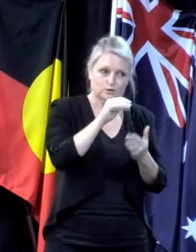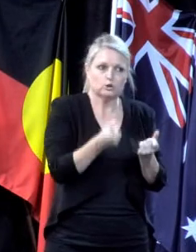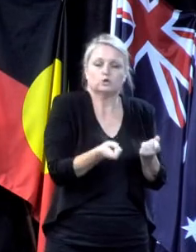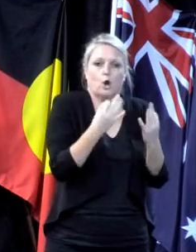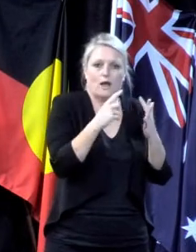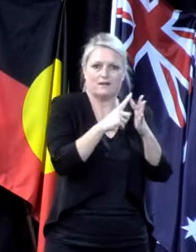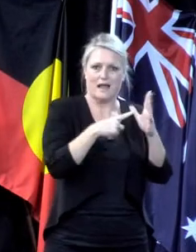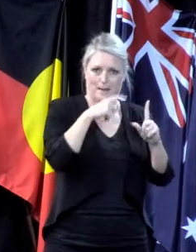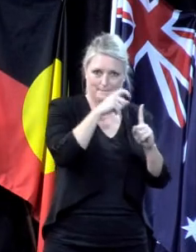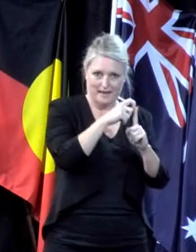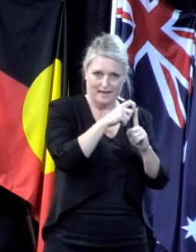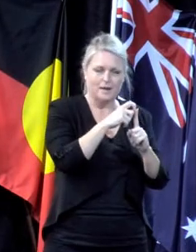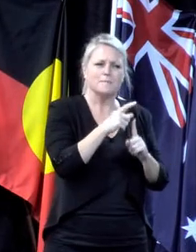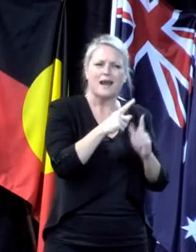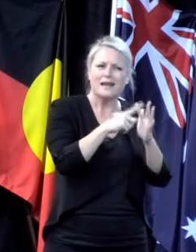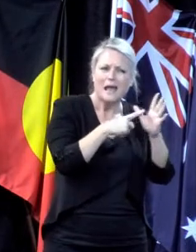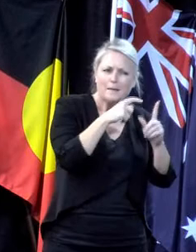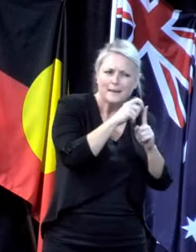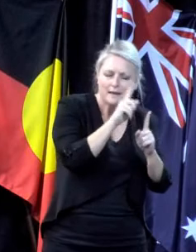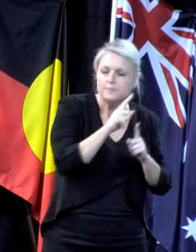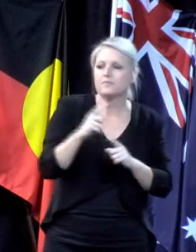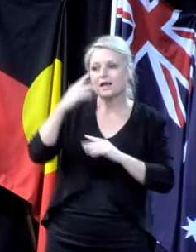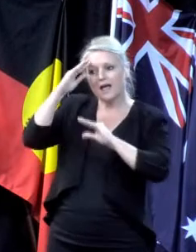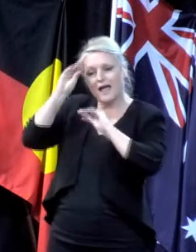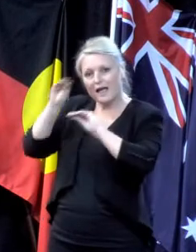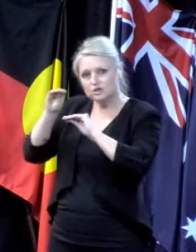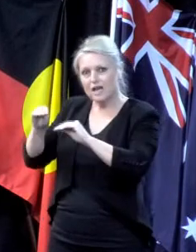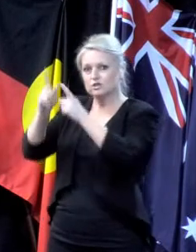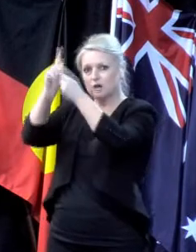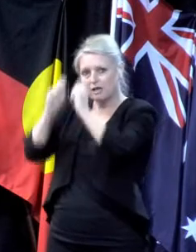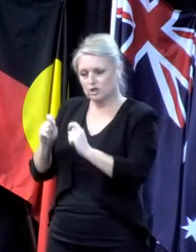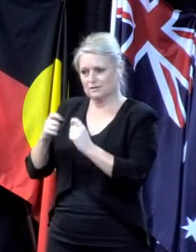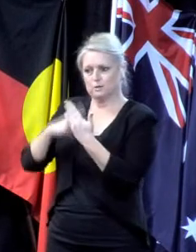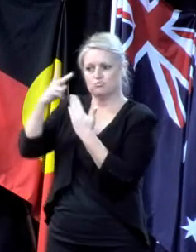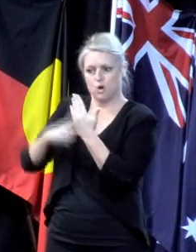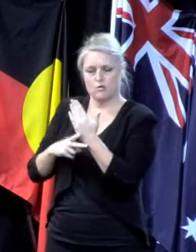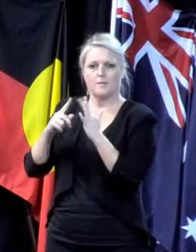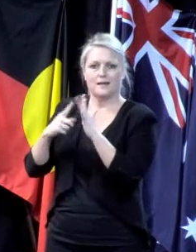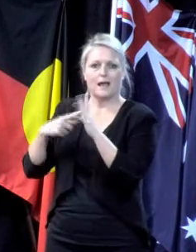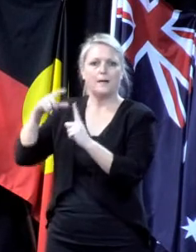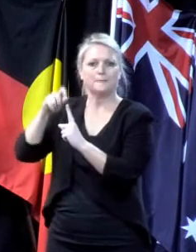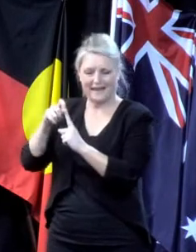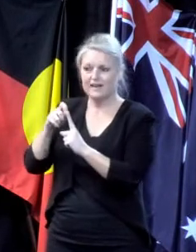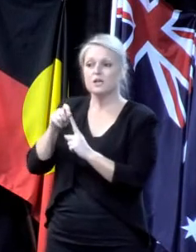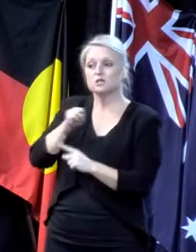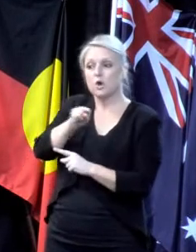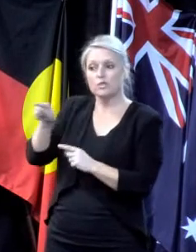Educational Adjustment Program. So a verified disability. One of the six low incident categories.